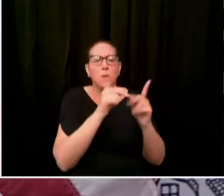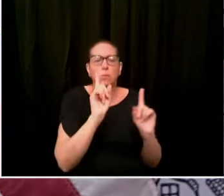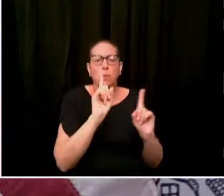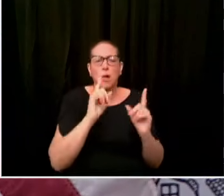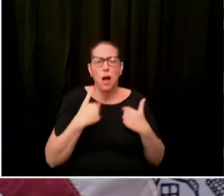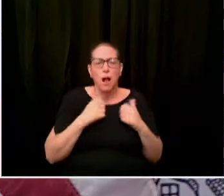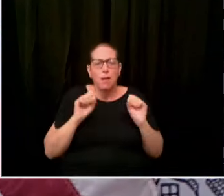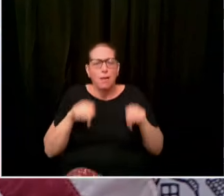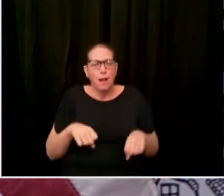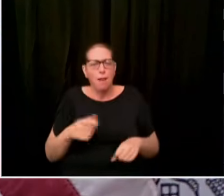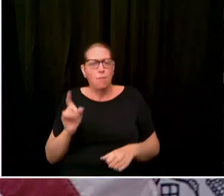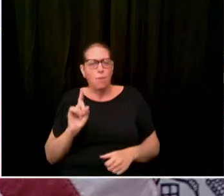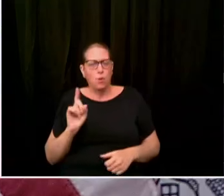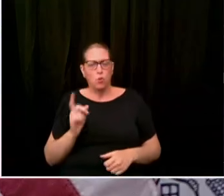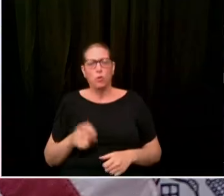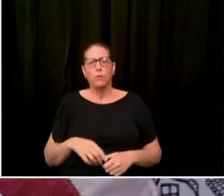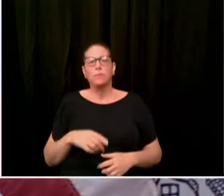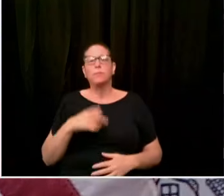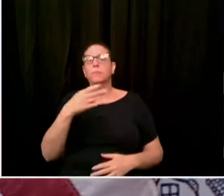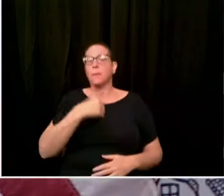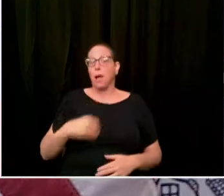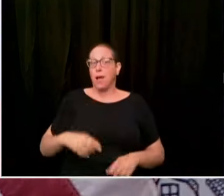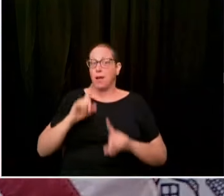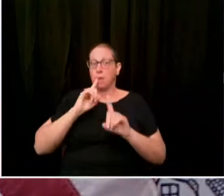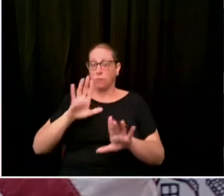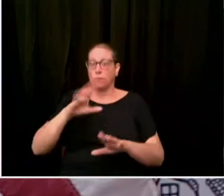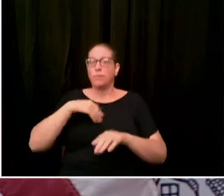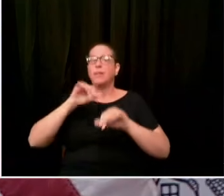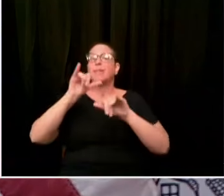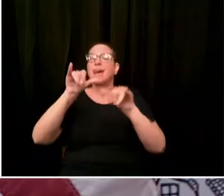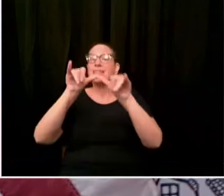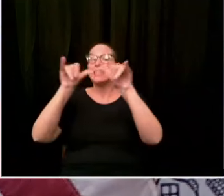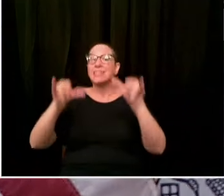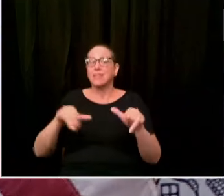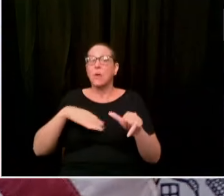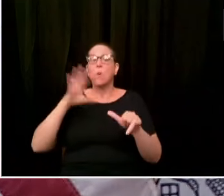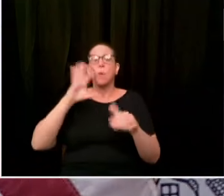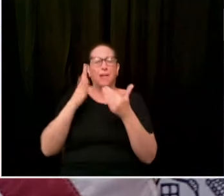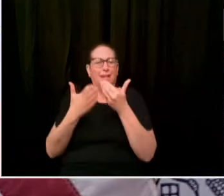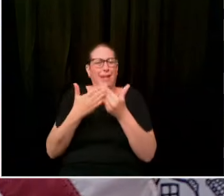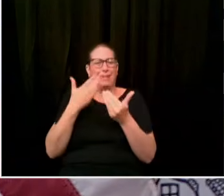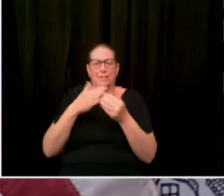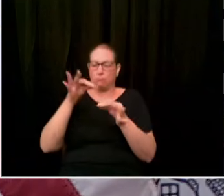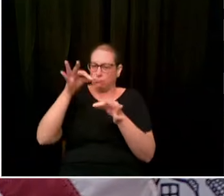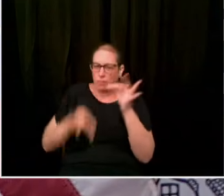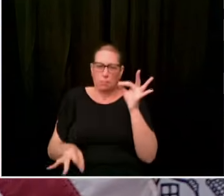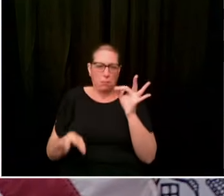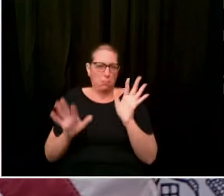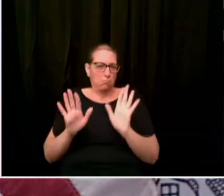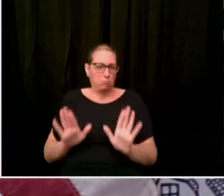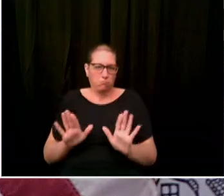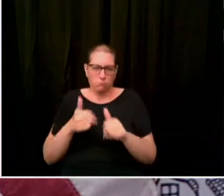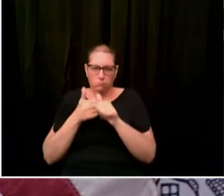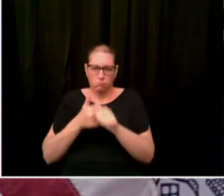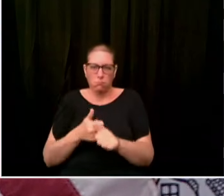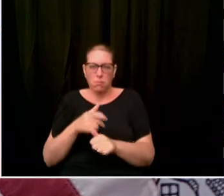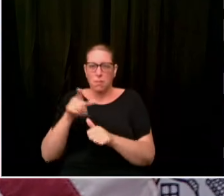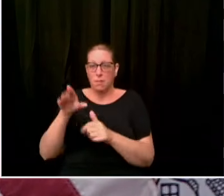POSITIVE PROCESS. WE WANT PEOPLE WHO NEED TO GO TO A HOTEL TO FEEL COMFORTABLE AND